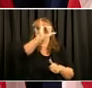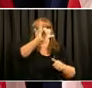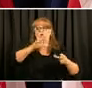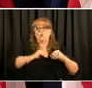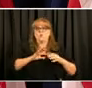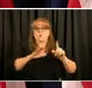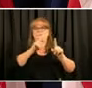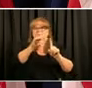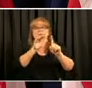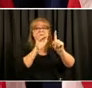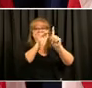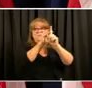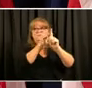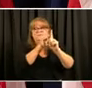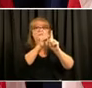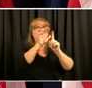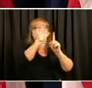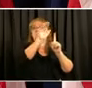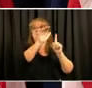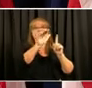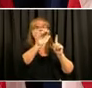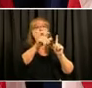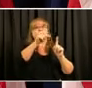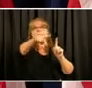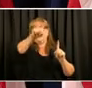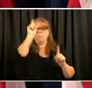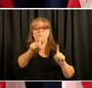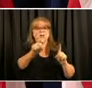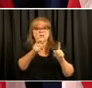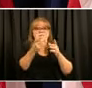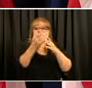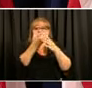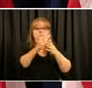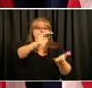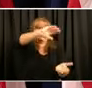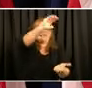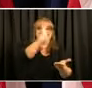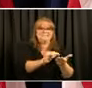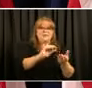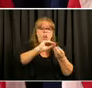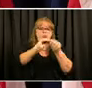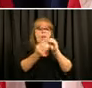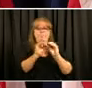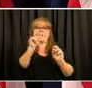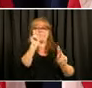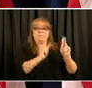there are fines that can be used and that's been used in certain cases all under civil code